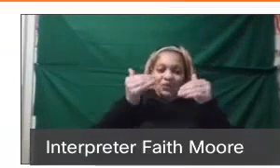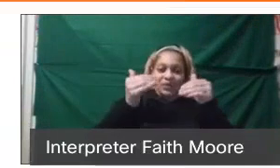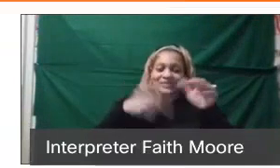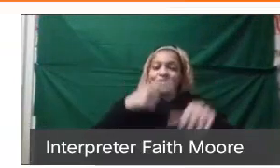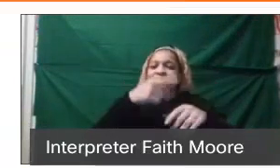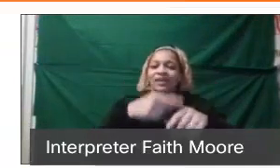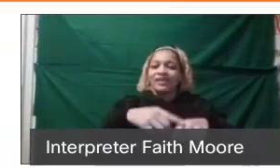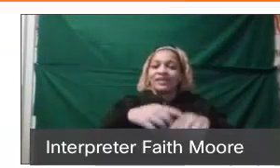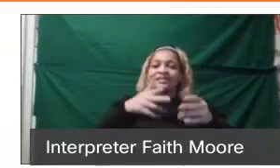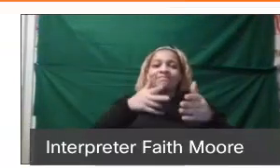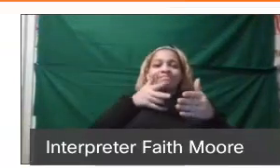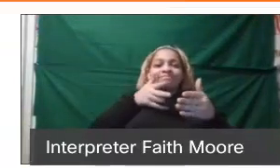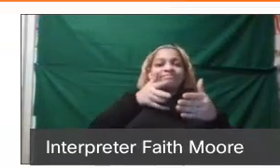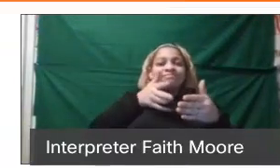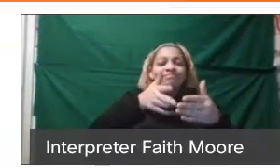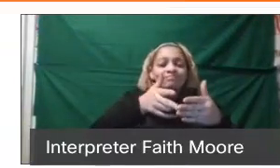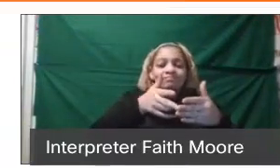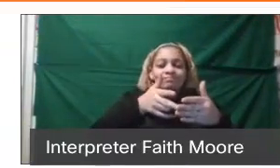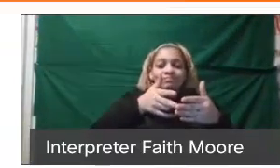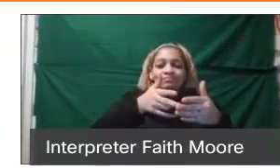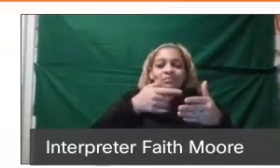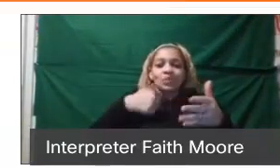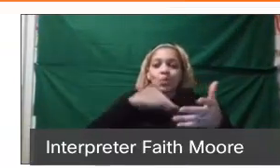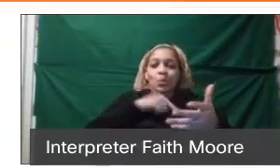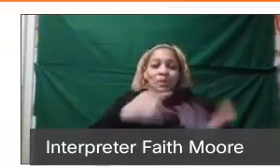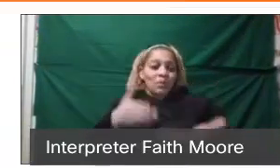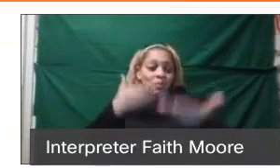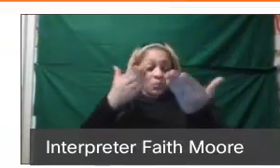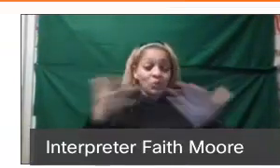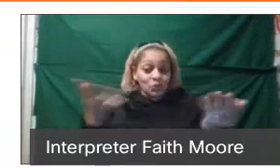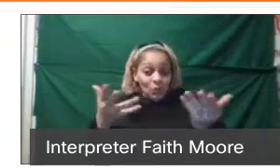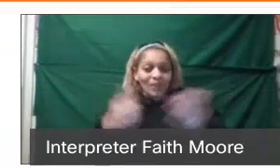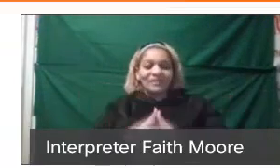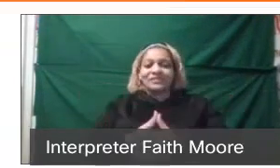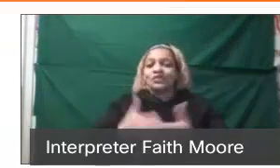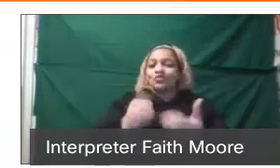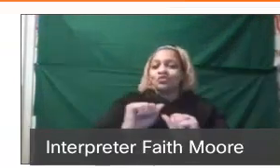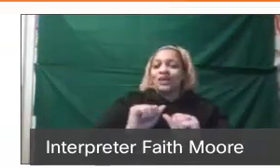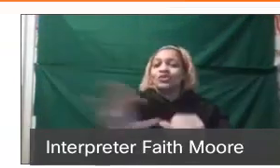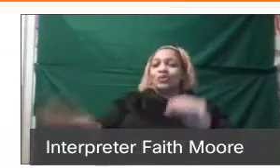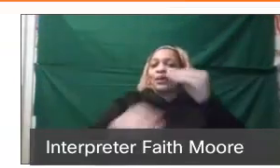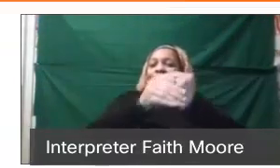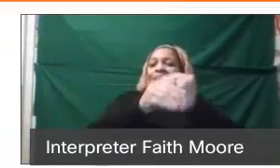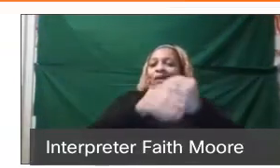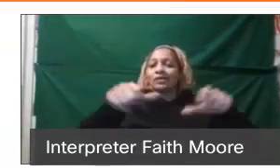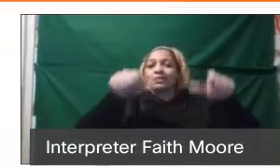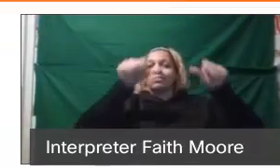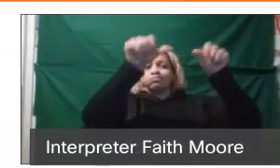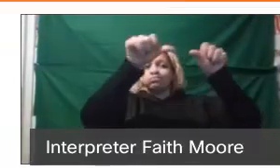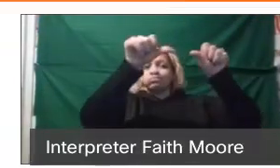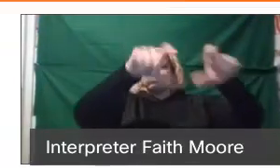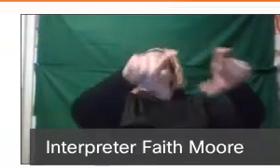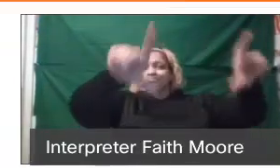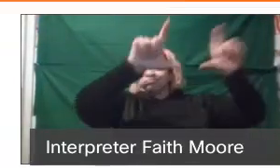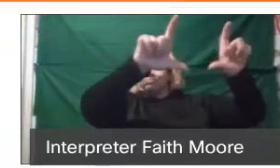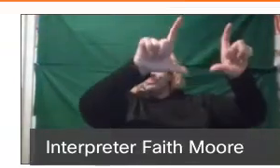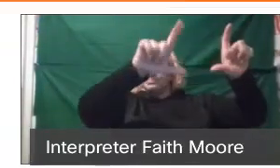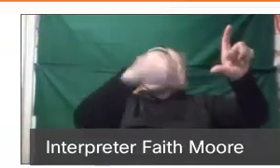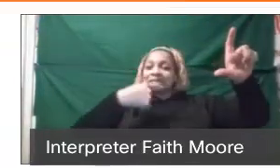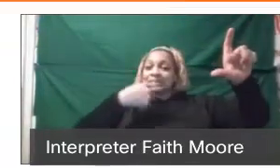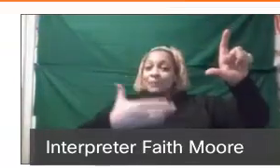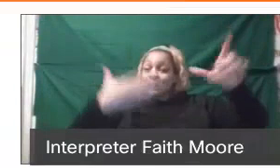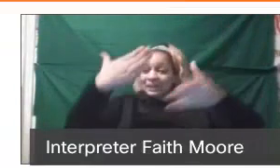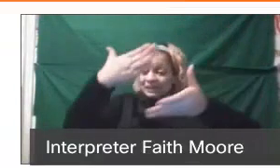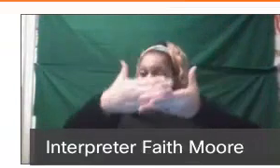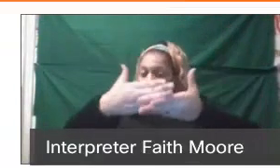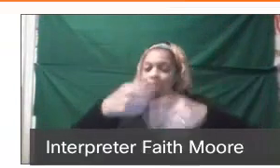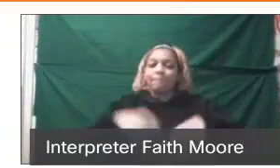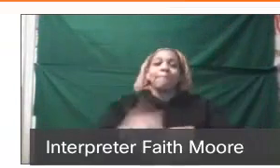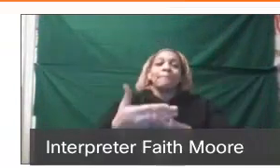Edge of the apron before turning we were proposing to put in some signing that and possibly a stop bar that indicates the drivers to stop before the trail.